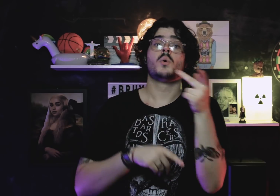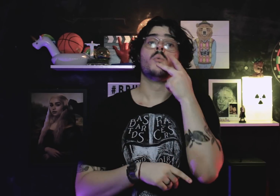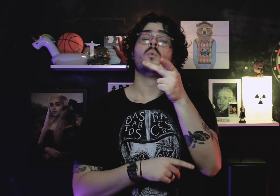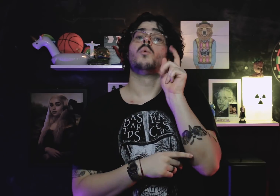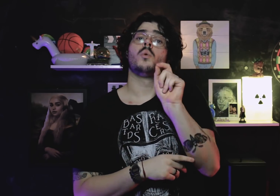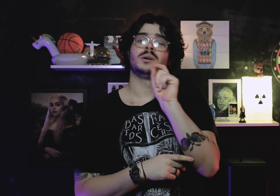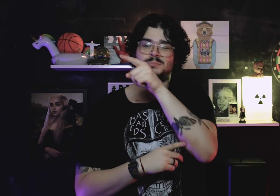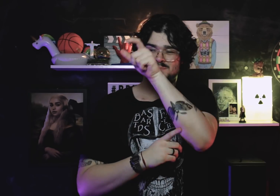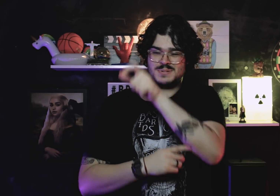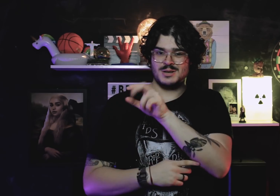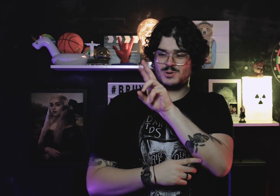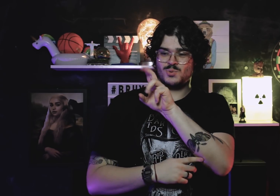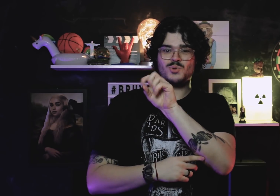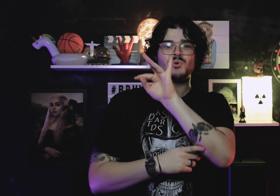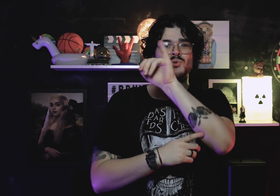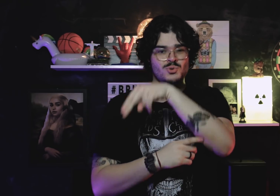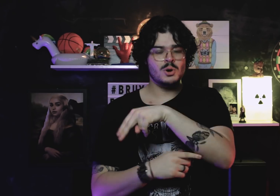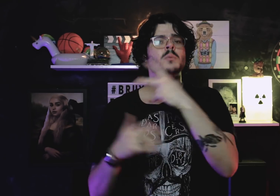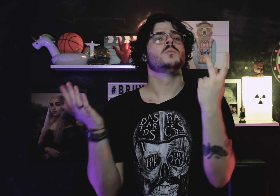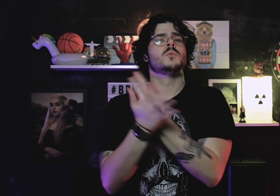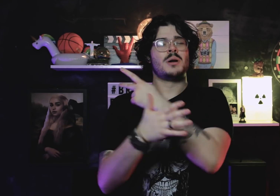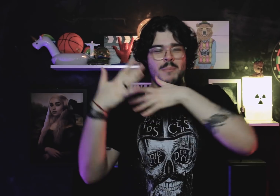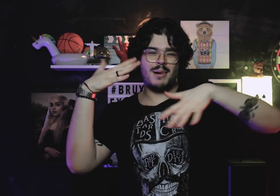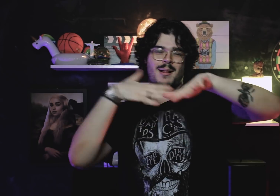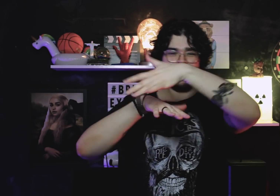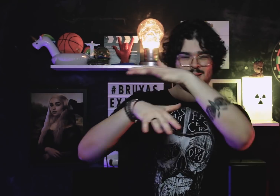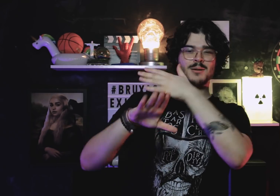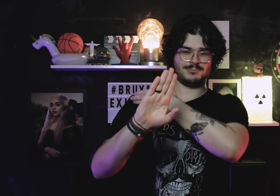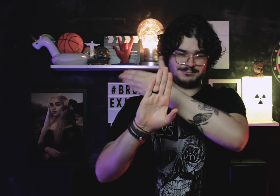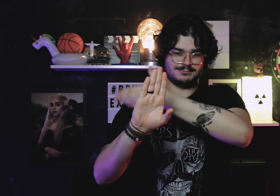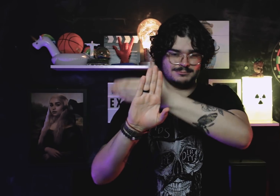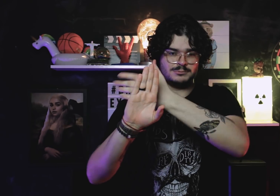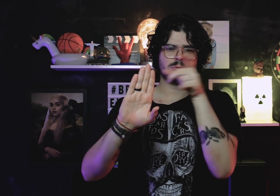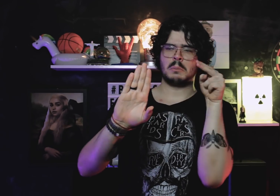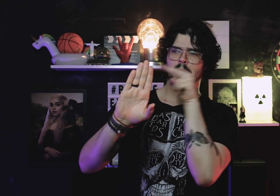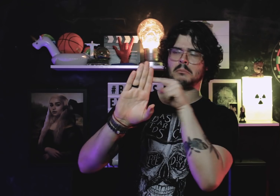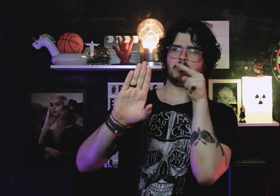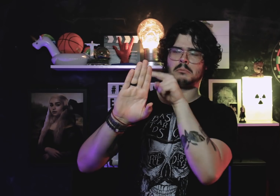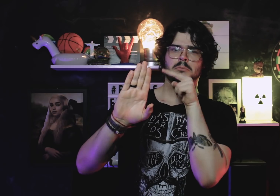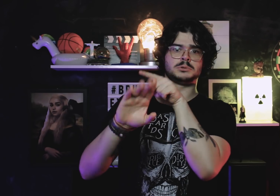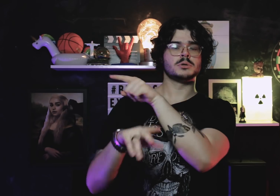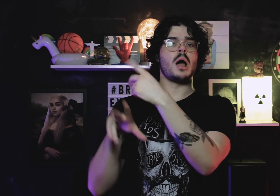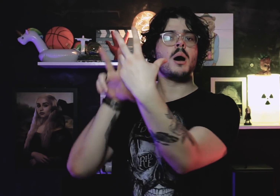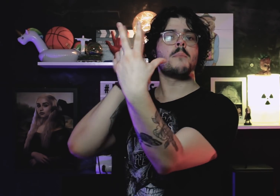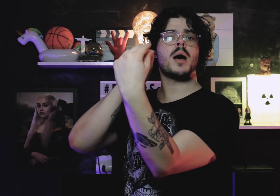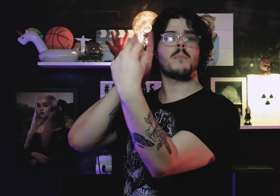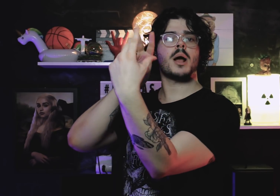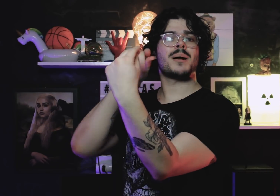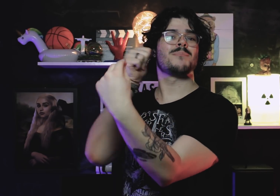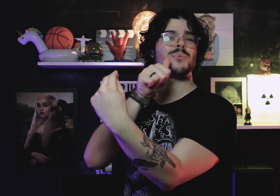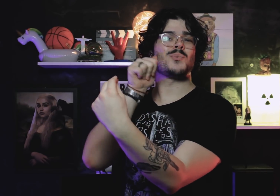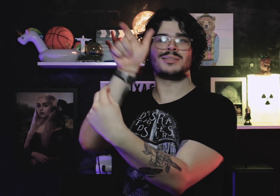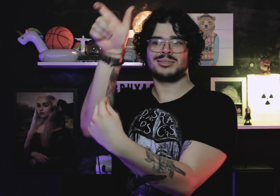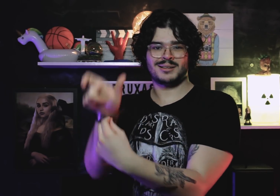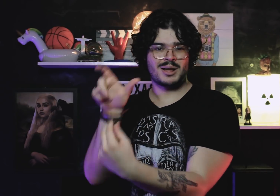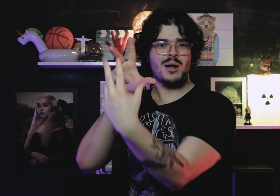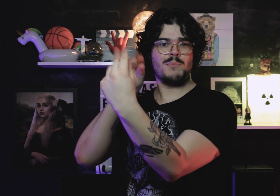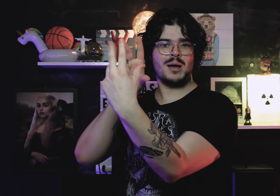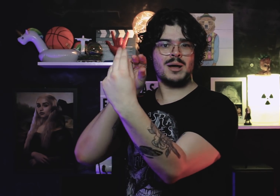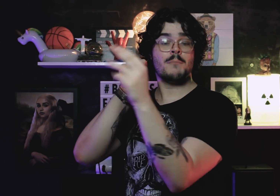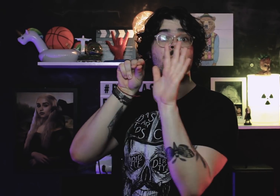Kyle said that resident Rustin spoke to a woman during rituals,